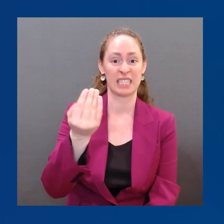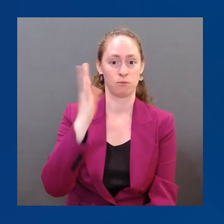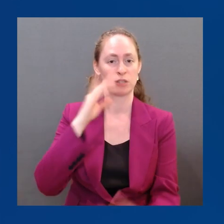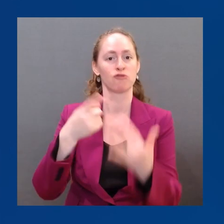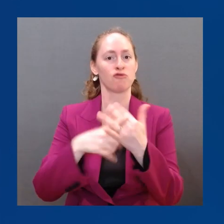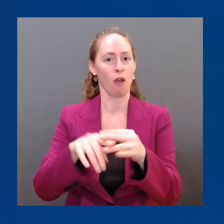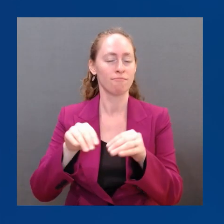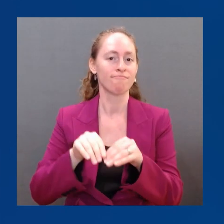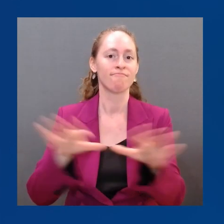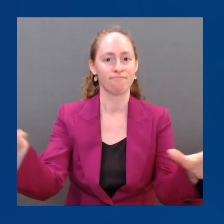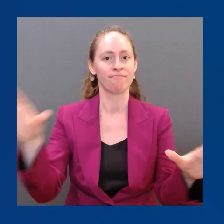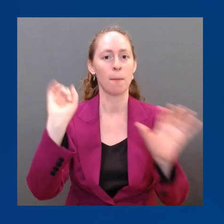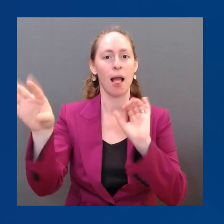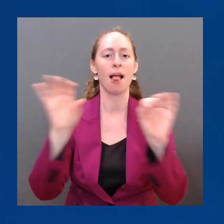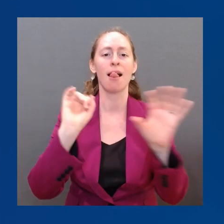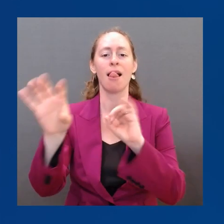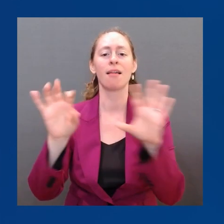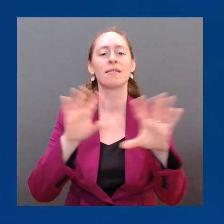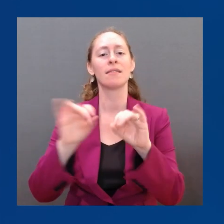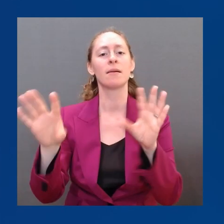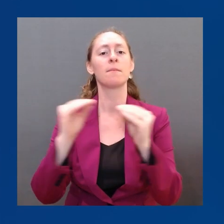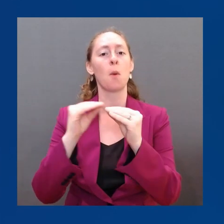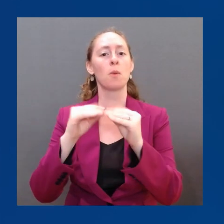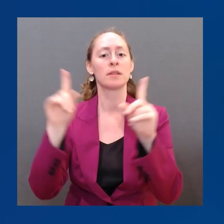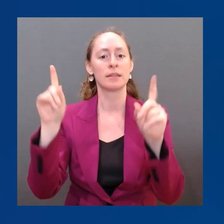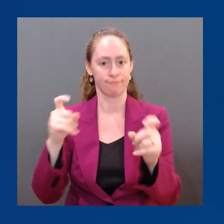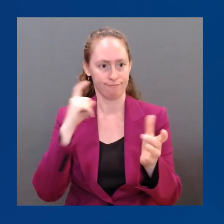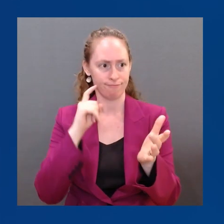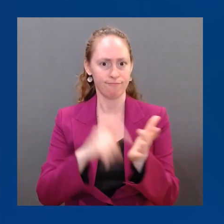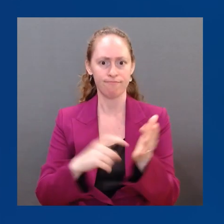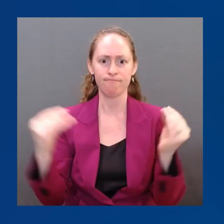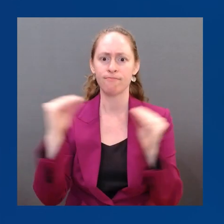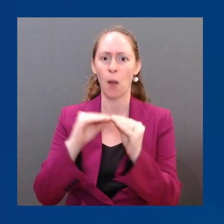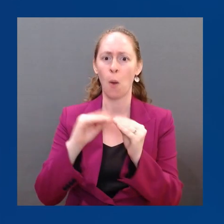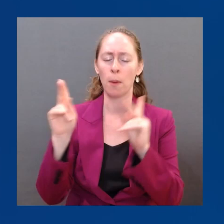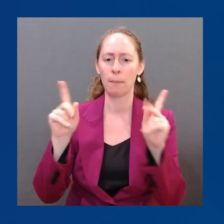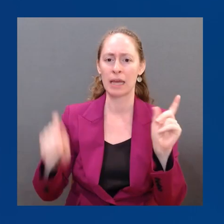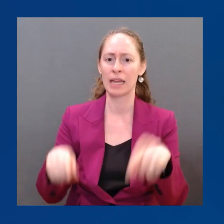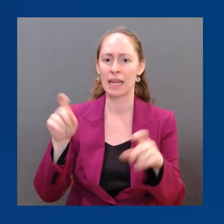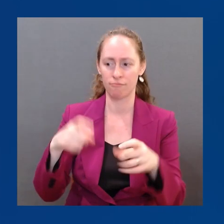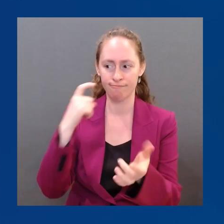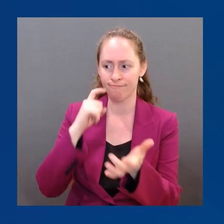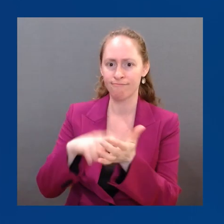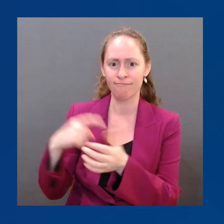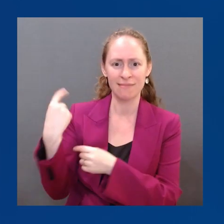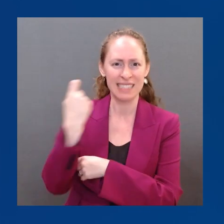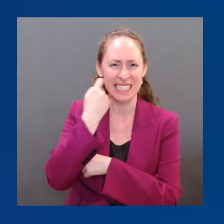As of about 20 minutes ago, when we got the latest set of numbers -- this opened up on Monday -- about almost eight